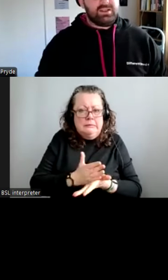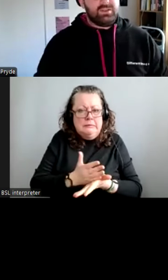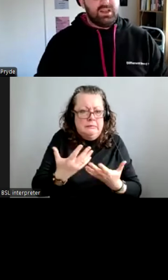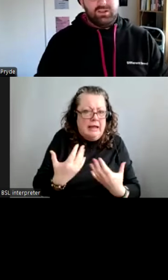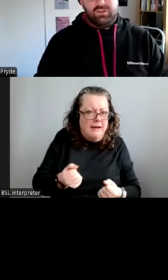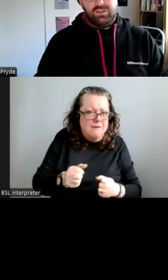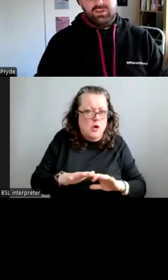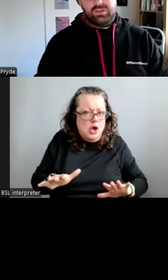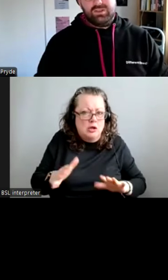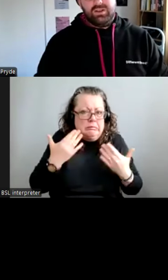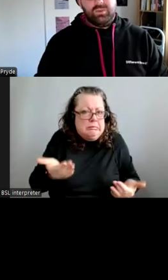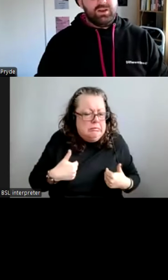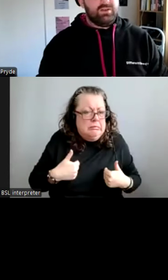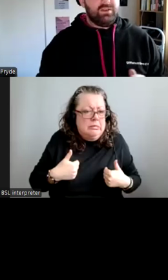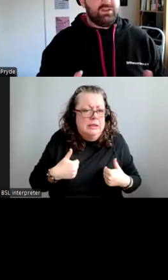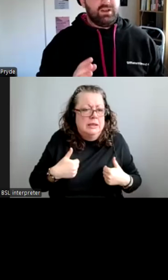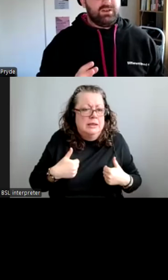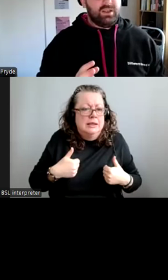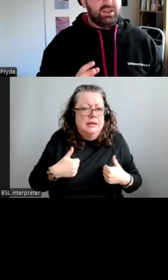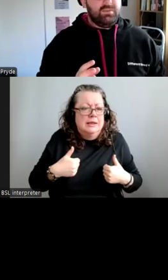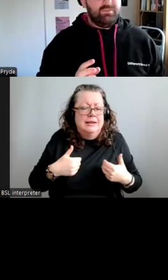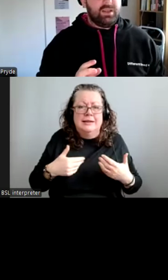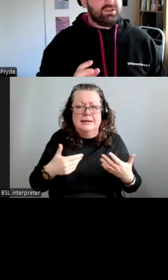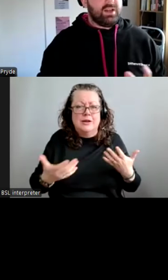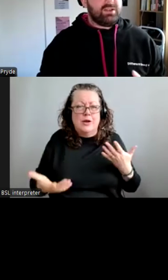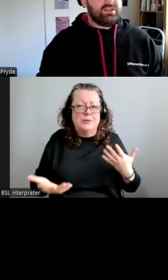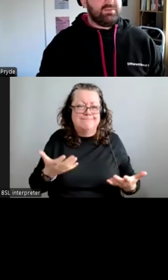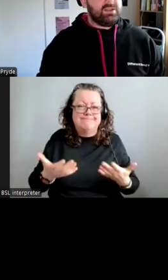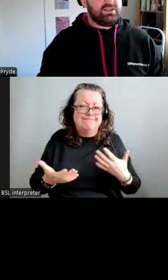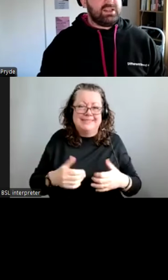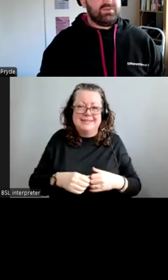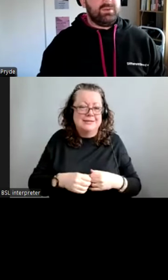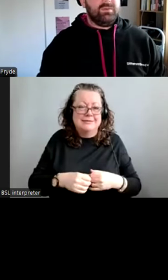assistive technology users unaware that their key interactions have been successful.